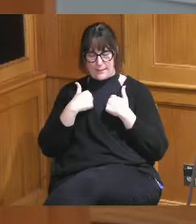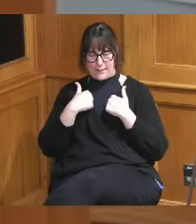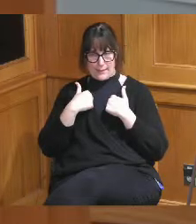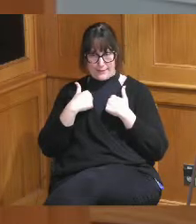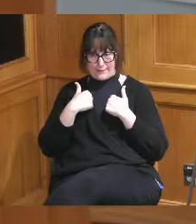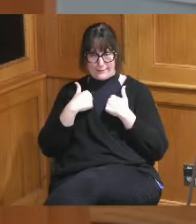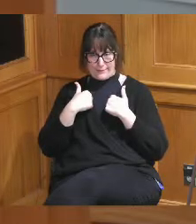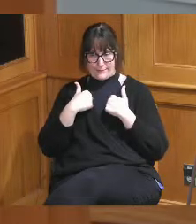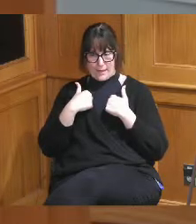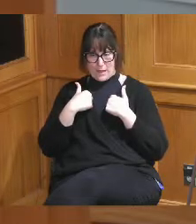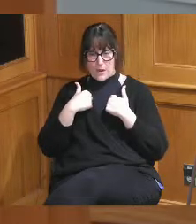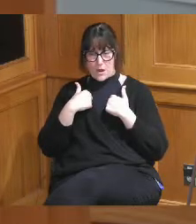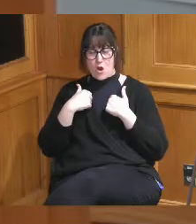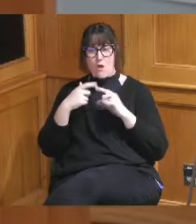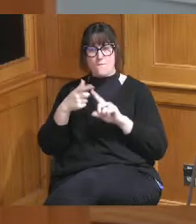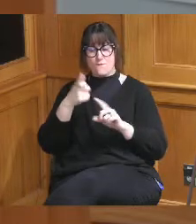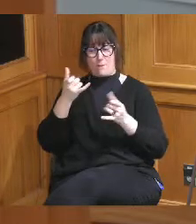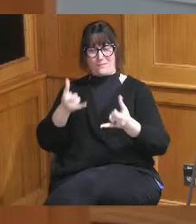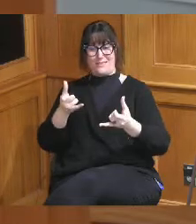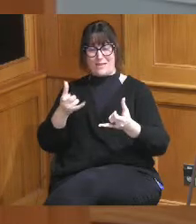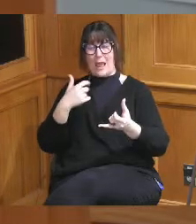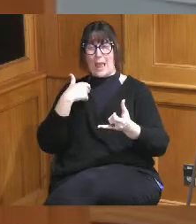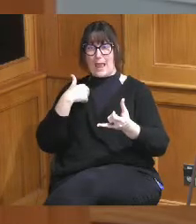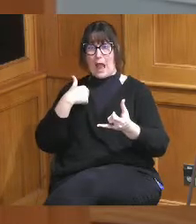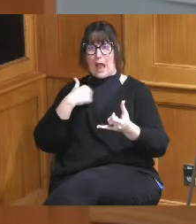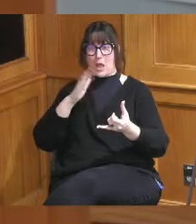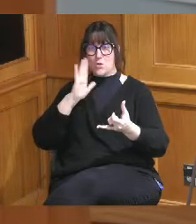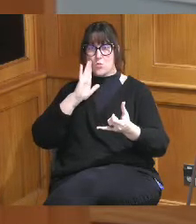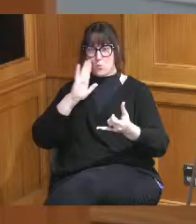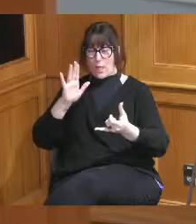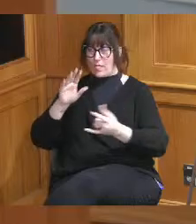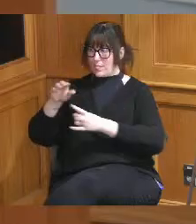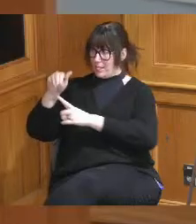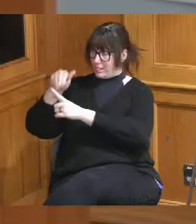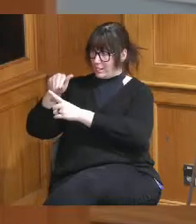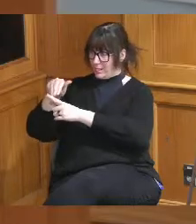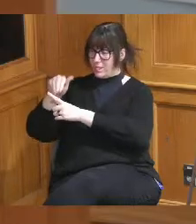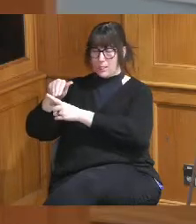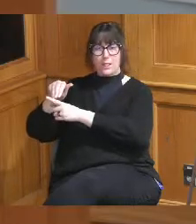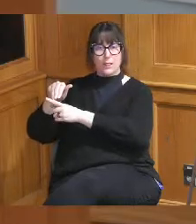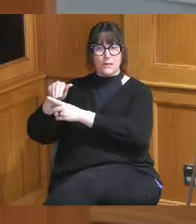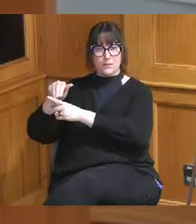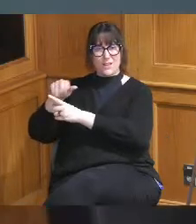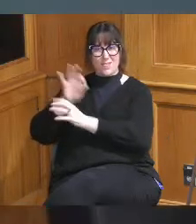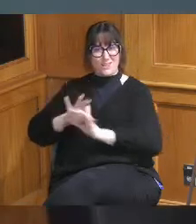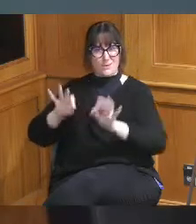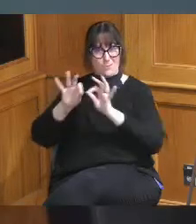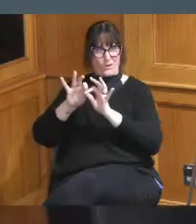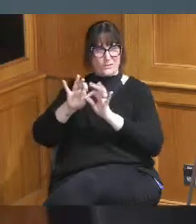to push to make make something happen as soon as we possibly can so have has your agency been out